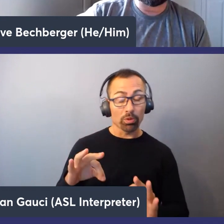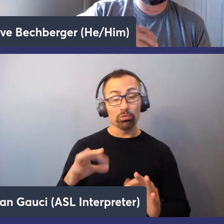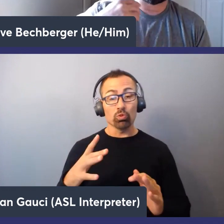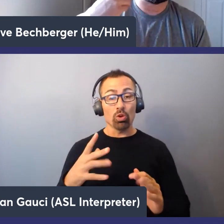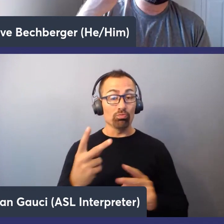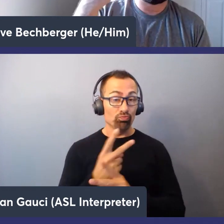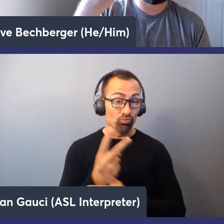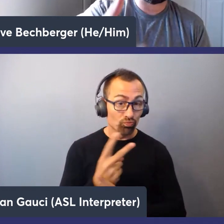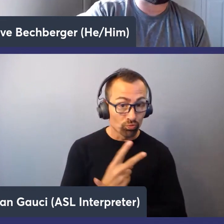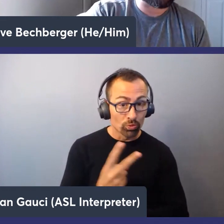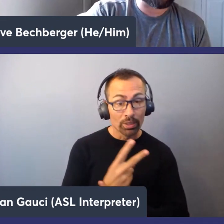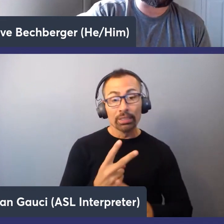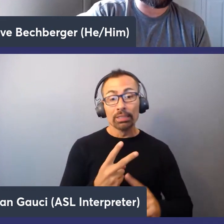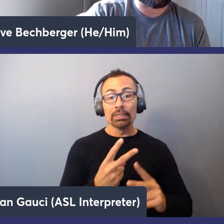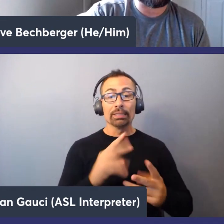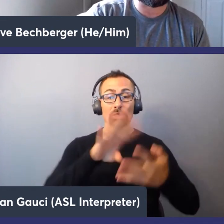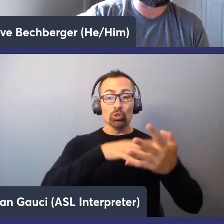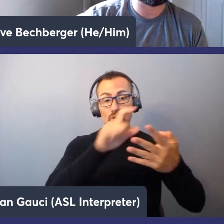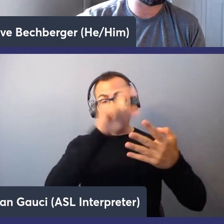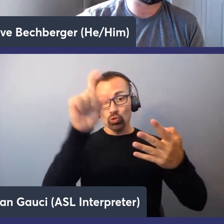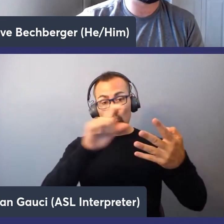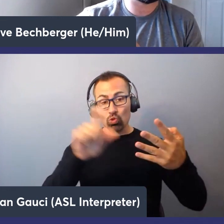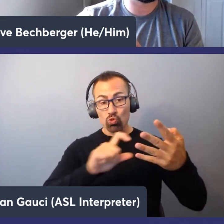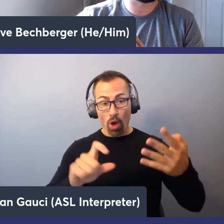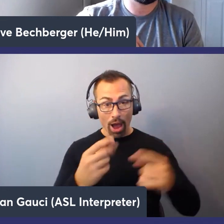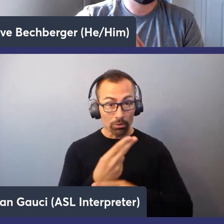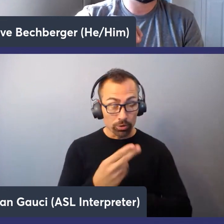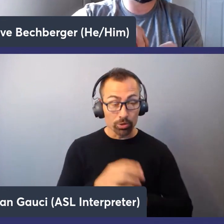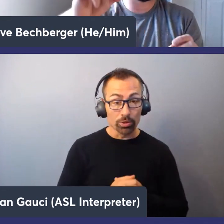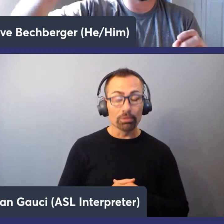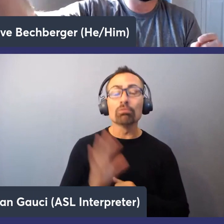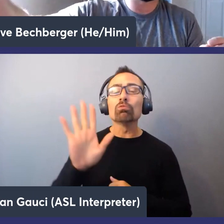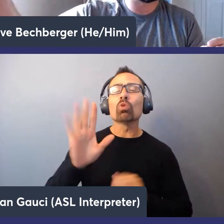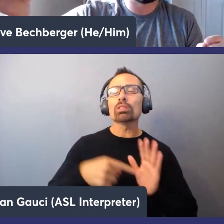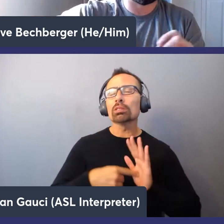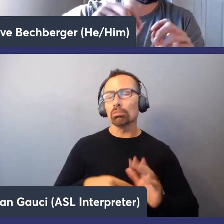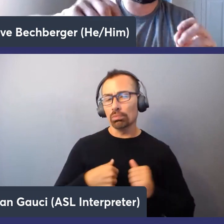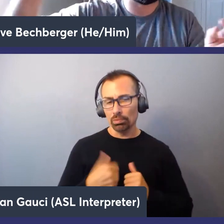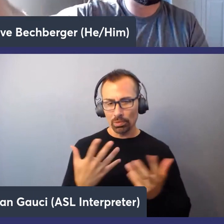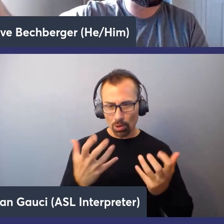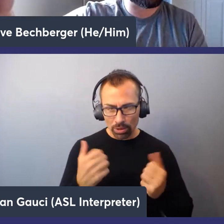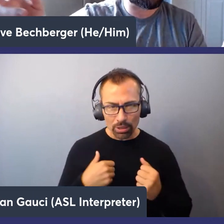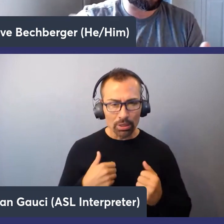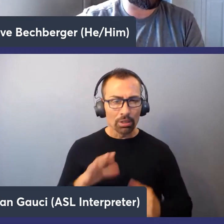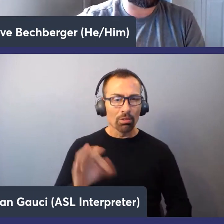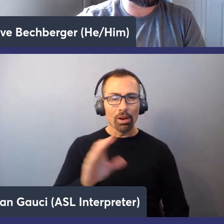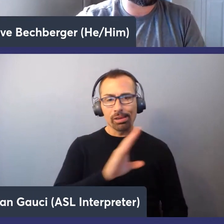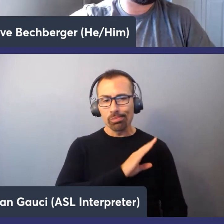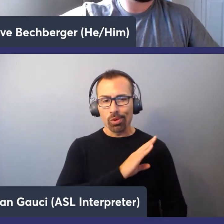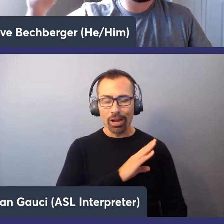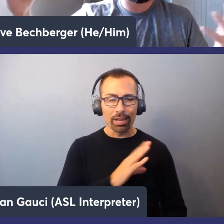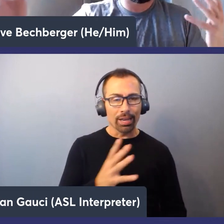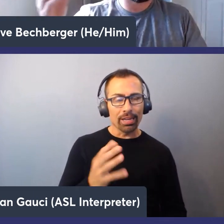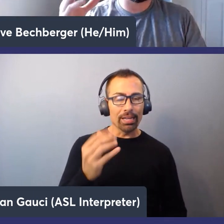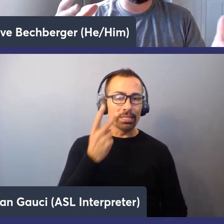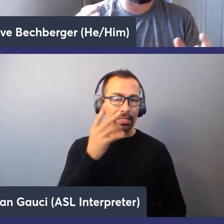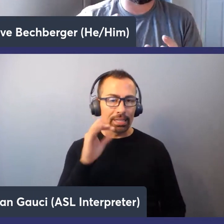I wanna find Brian in my graph and then find if Dave is within two or three connections of him because there's a lot,